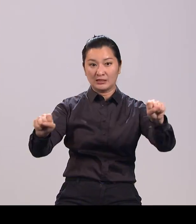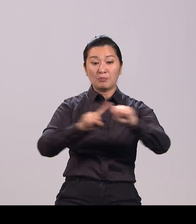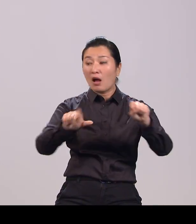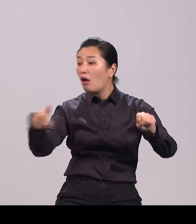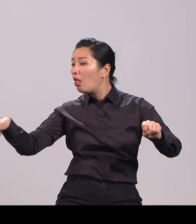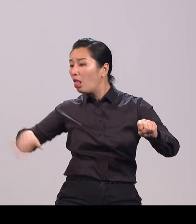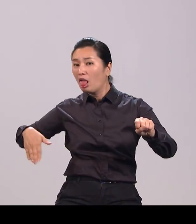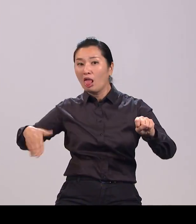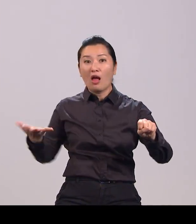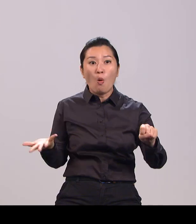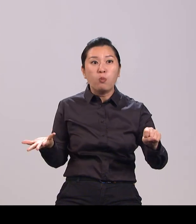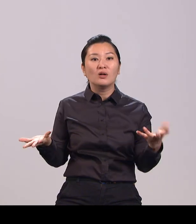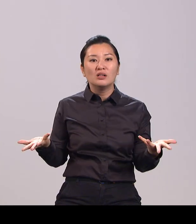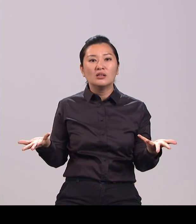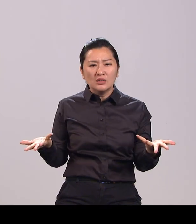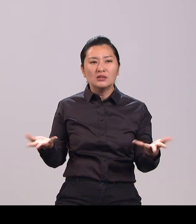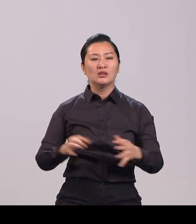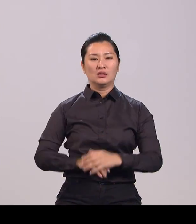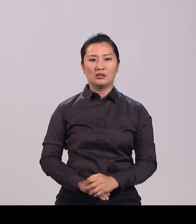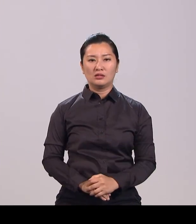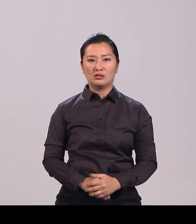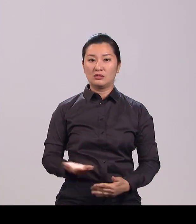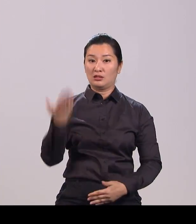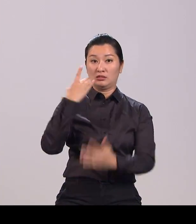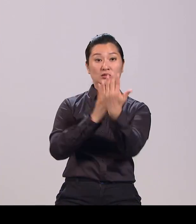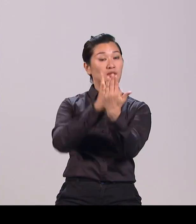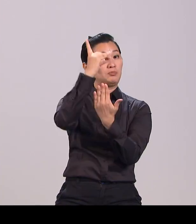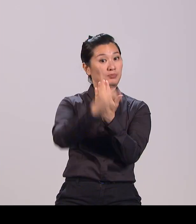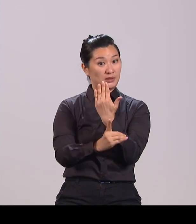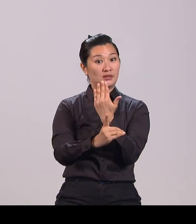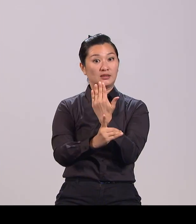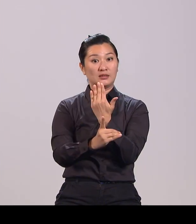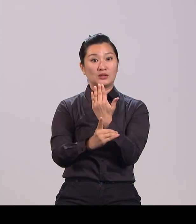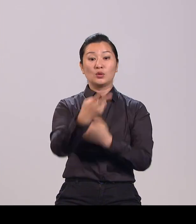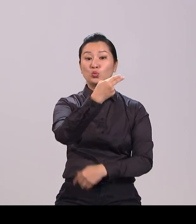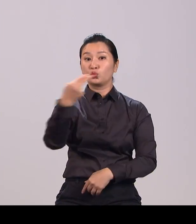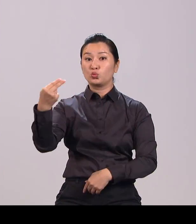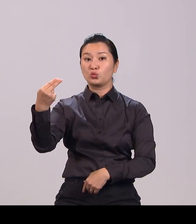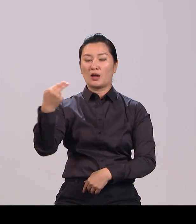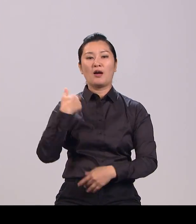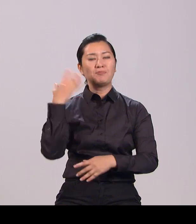Last December, the Indonesians were expecting attacks over Christmas and New Year. They had intelligence, they had news.